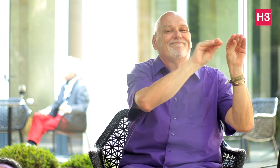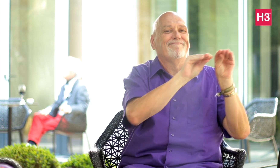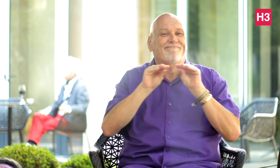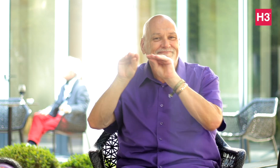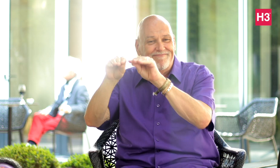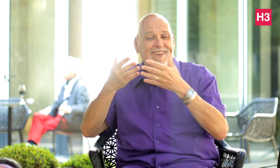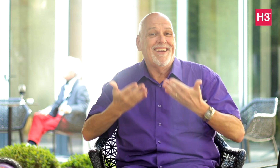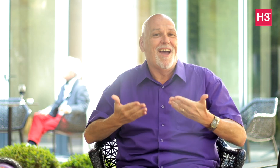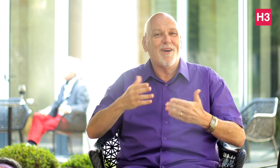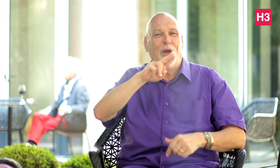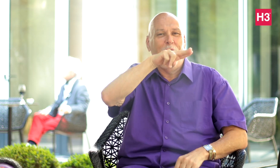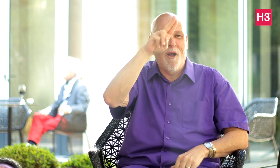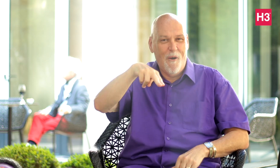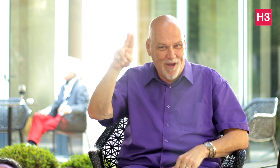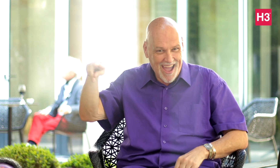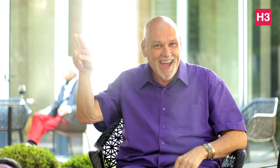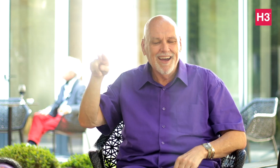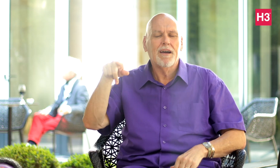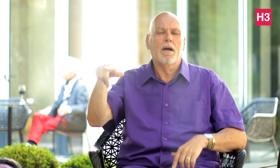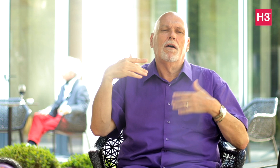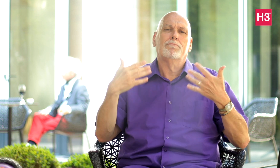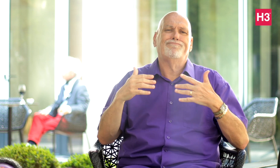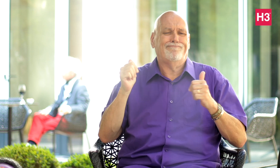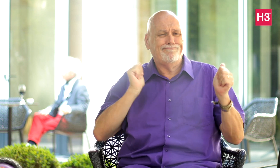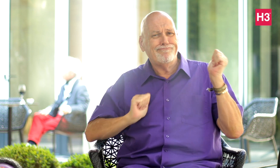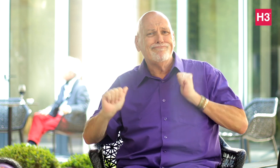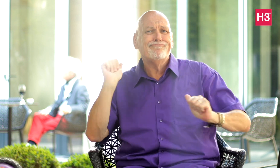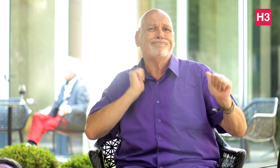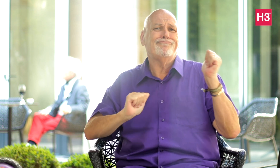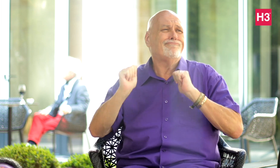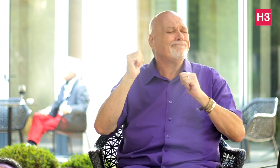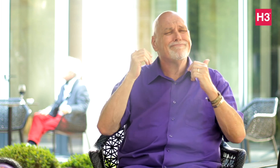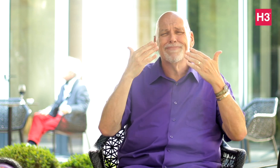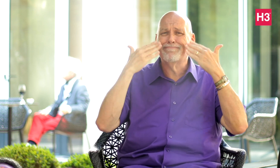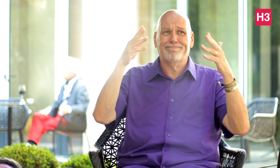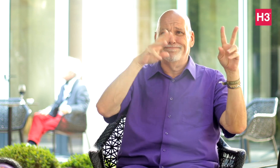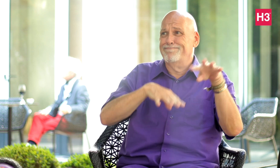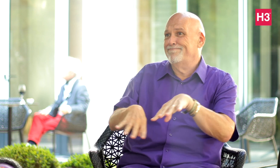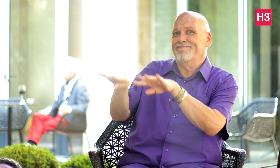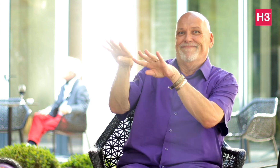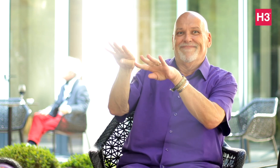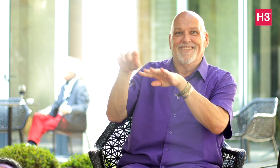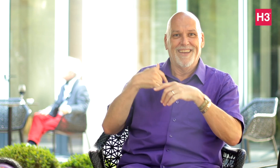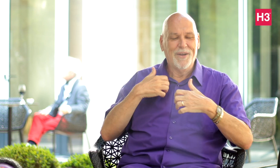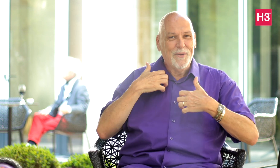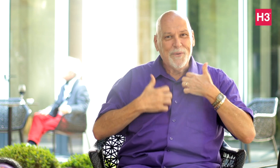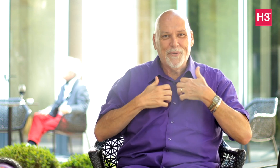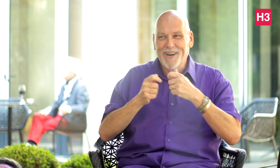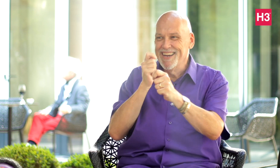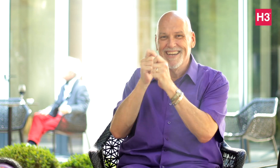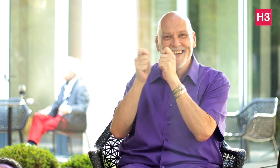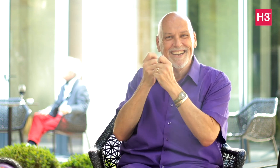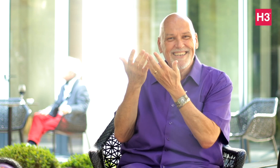is currently living in Norway. She is a famous actress and many do look up to her. I am so excited to have an interview with her!